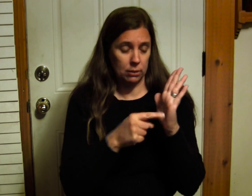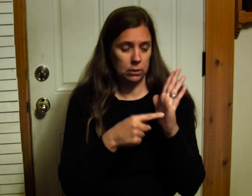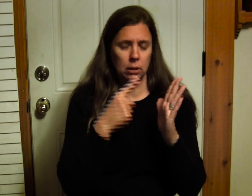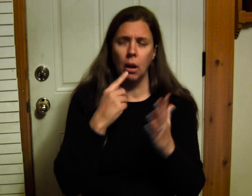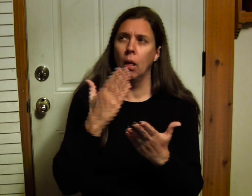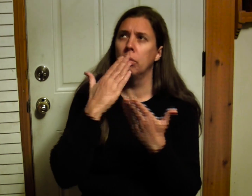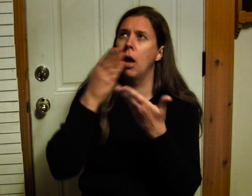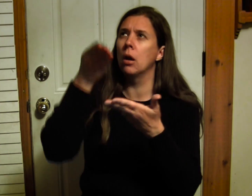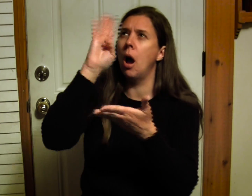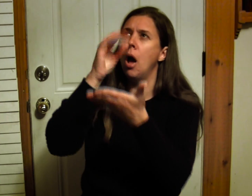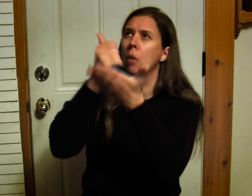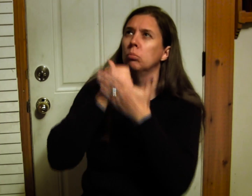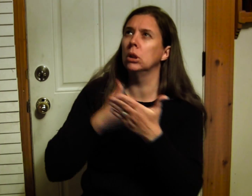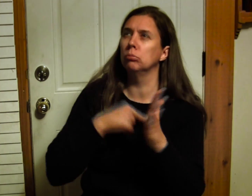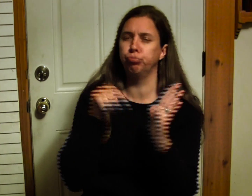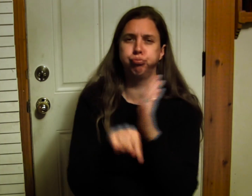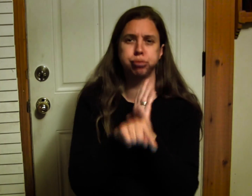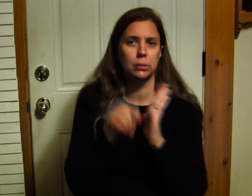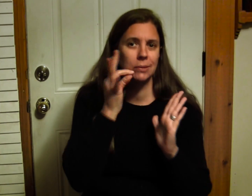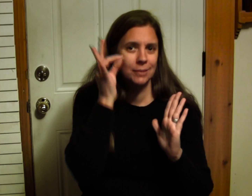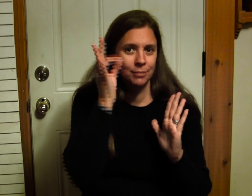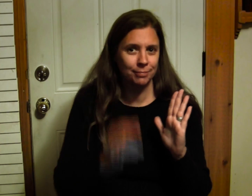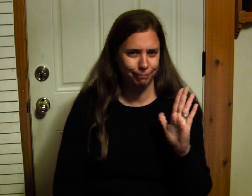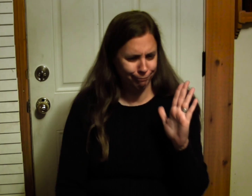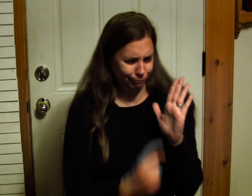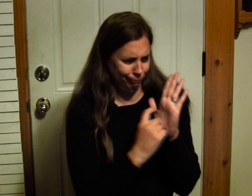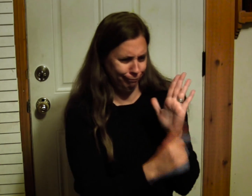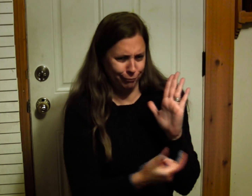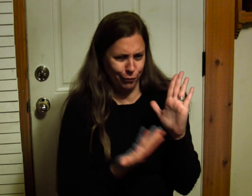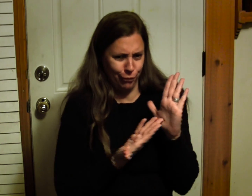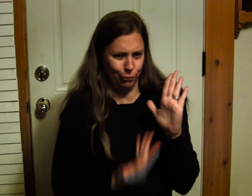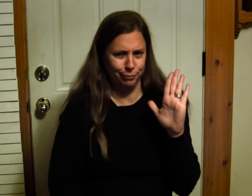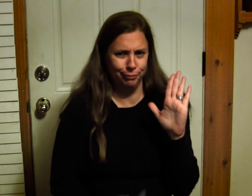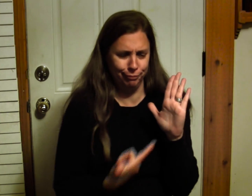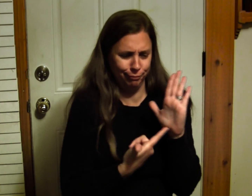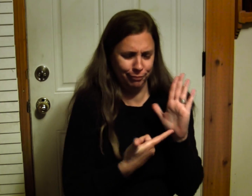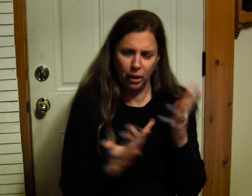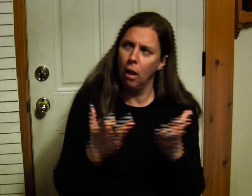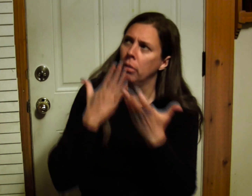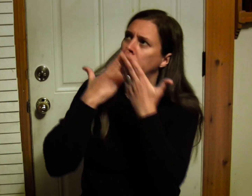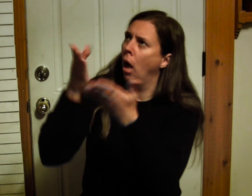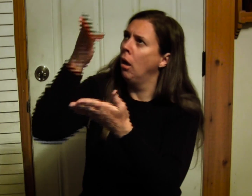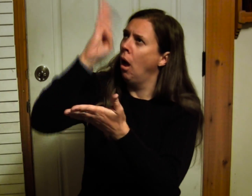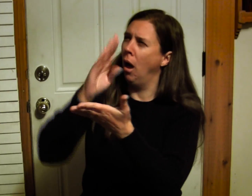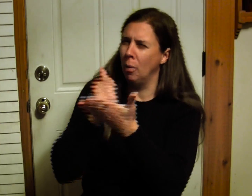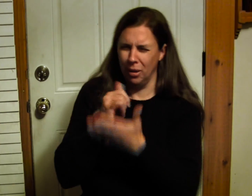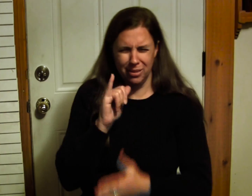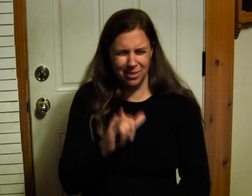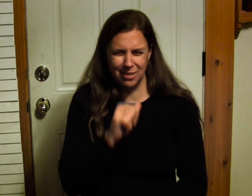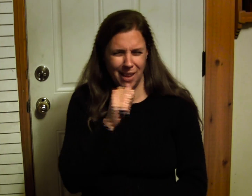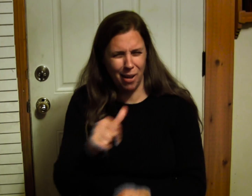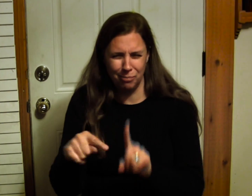“Thank God for helping us kill those Indians.” Yeah, that’s the Pilgrims writing. “Thank God for the killing of the indians"